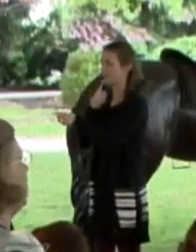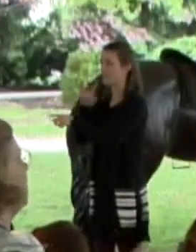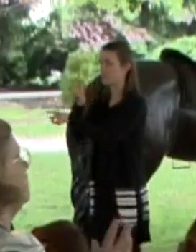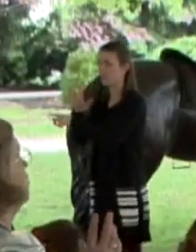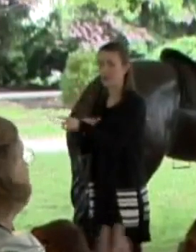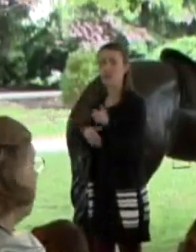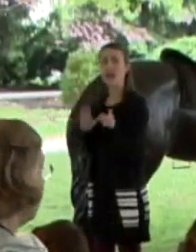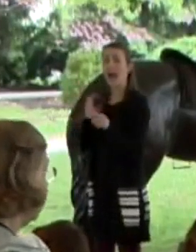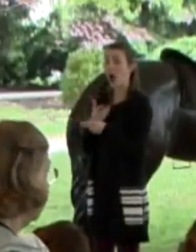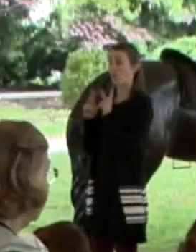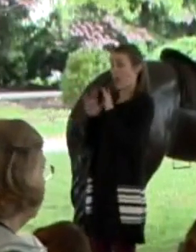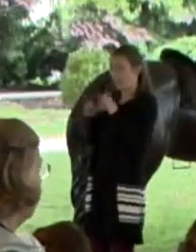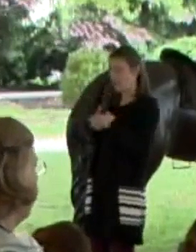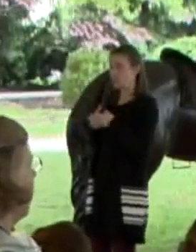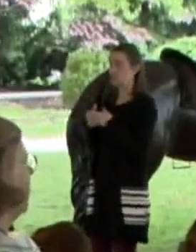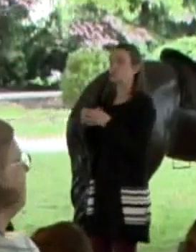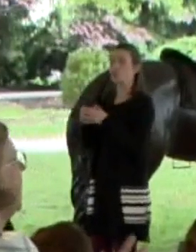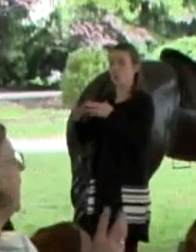THE '87 CONSTITUTION HAD 25